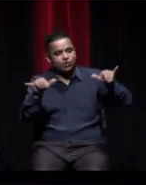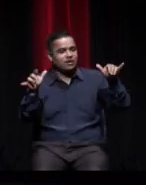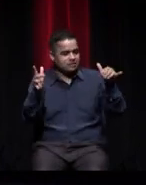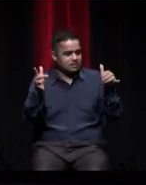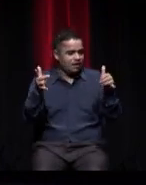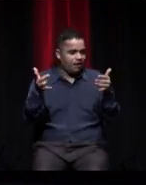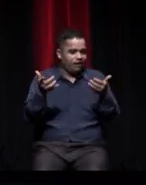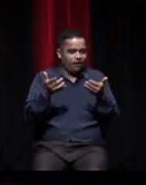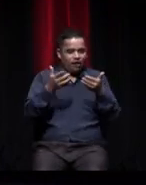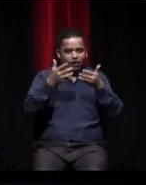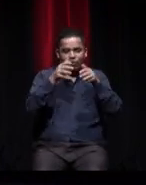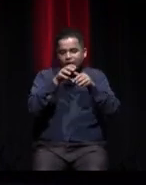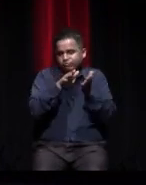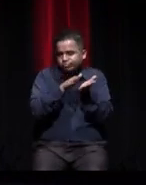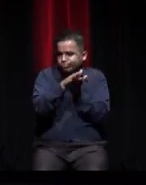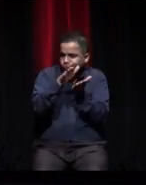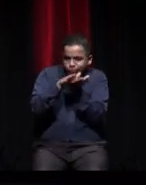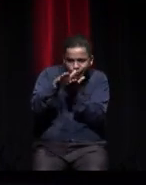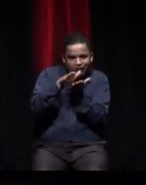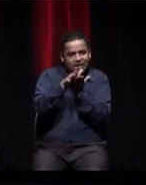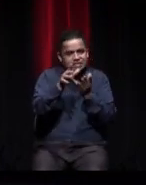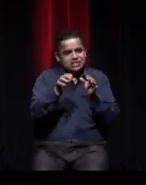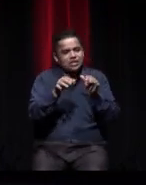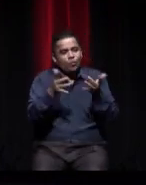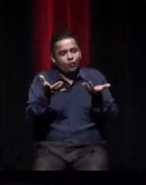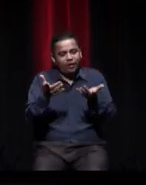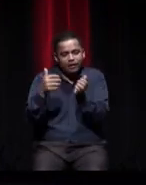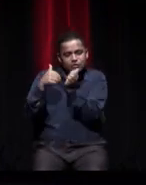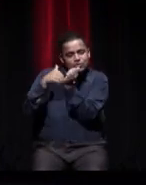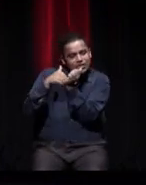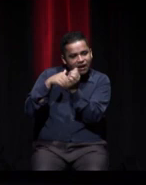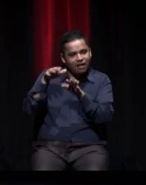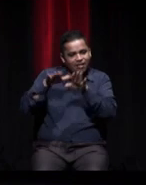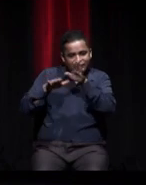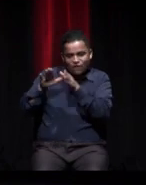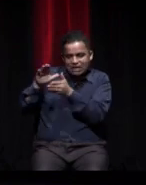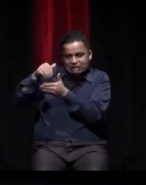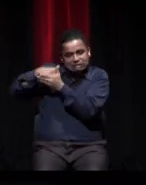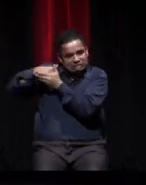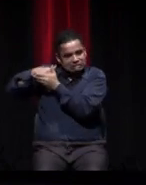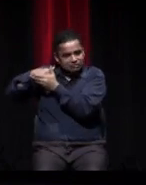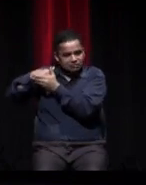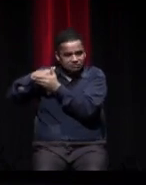the publication of a secret the power would like to hide.